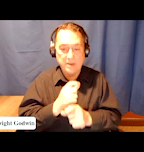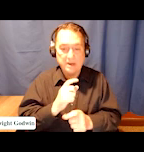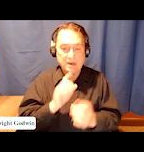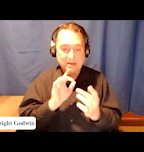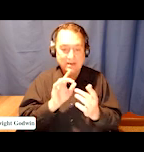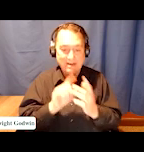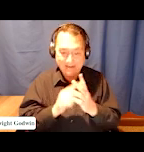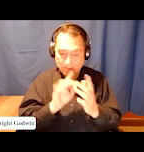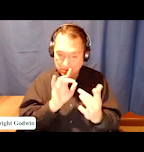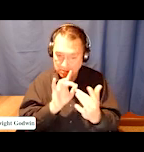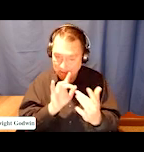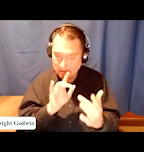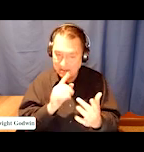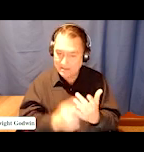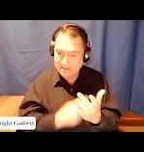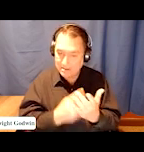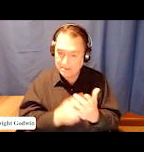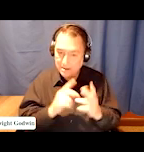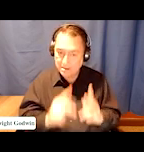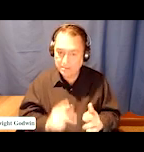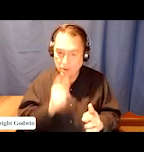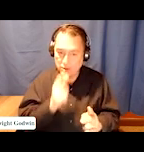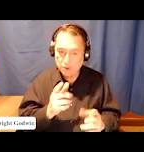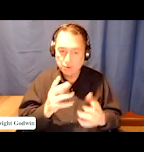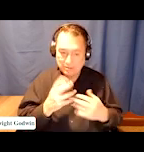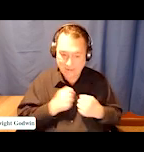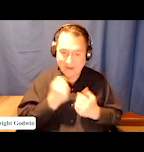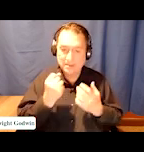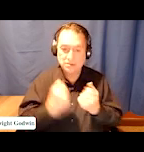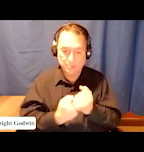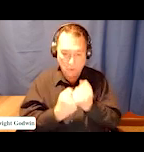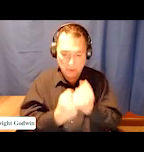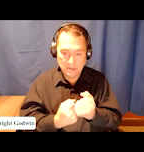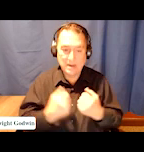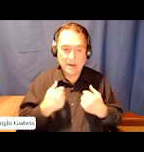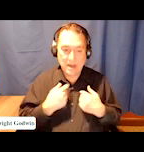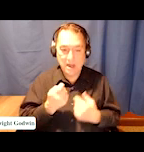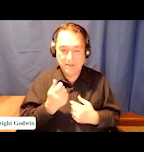sometimes the person being supported can have a little bit of embarrassing